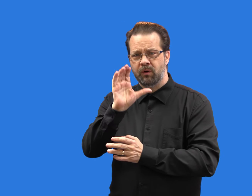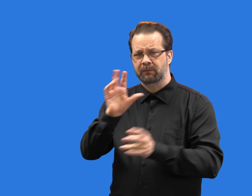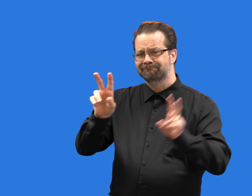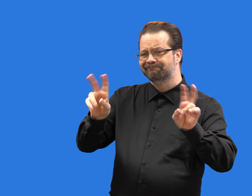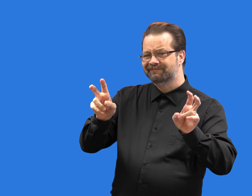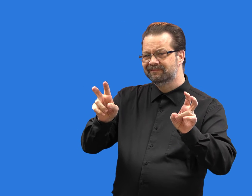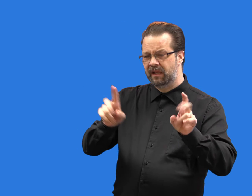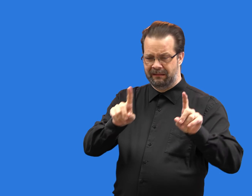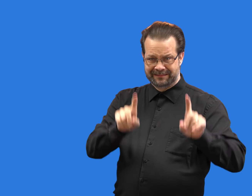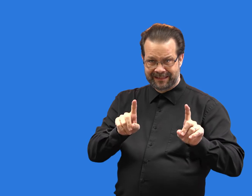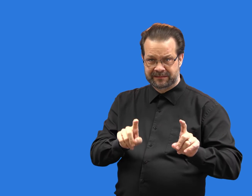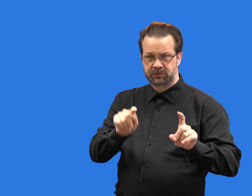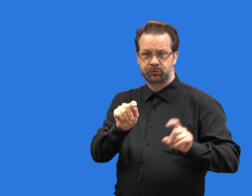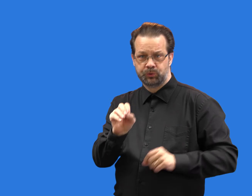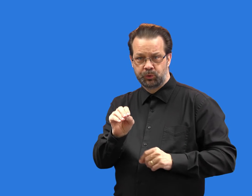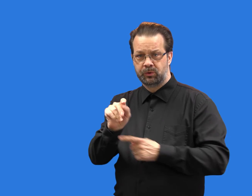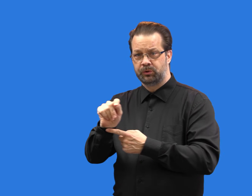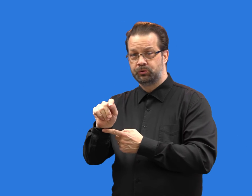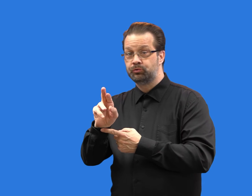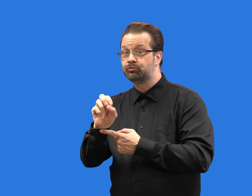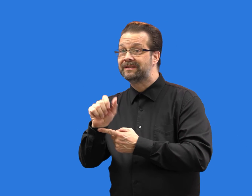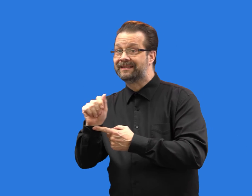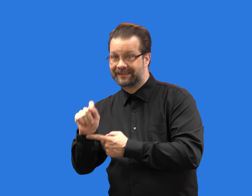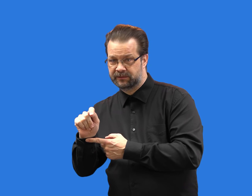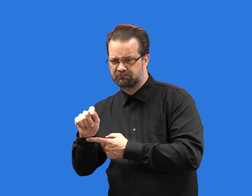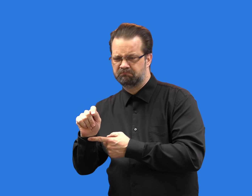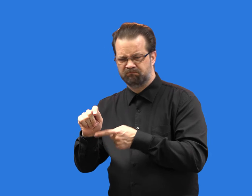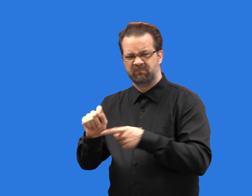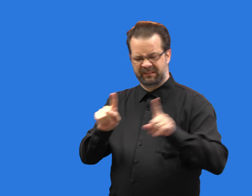find a Test to Treat location in your community at